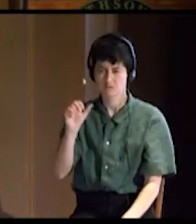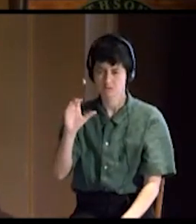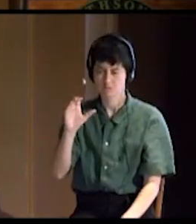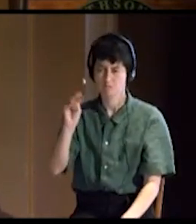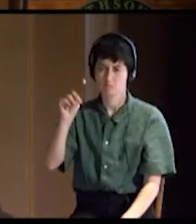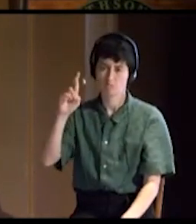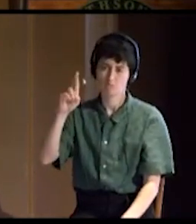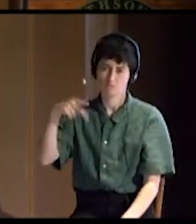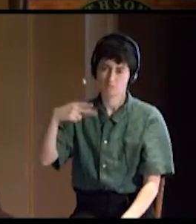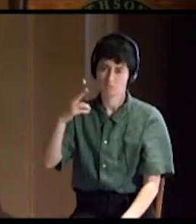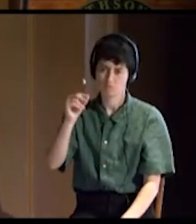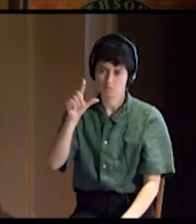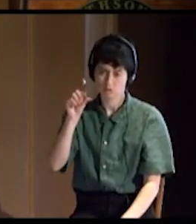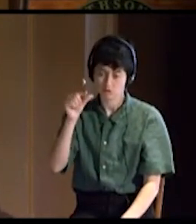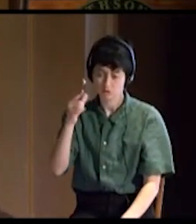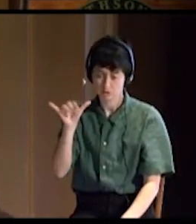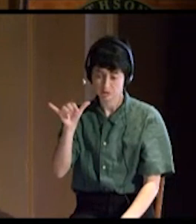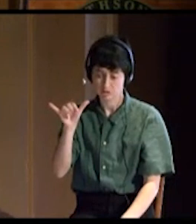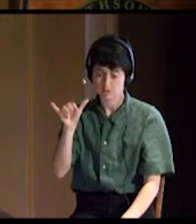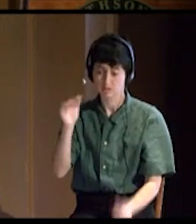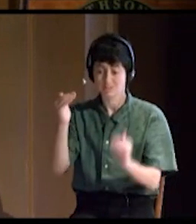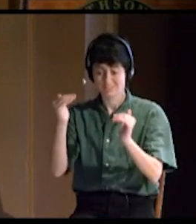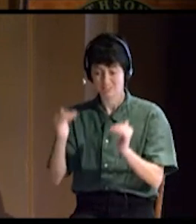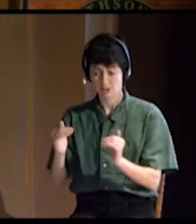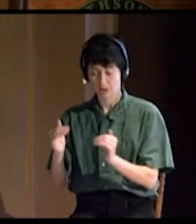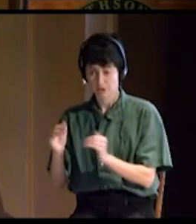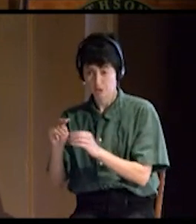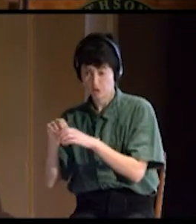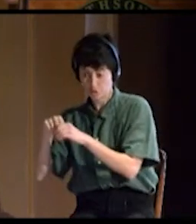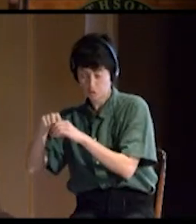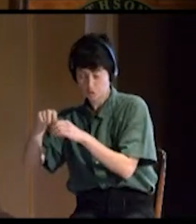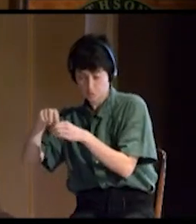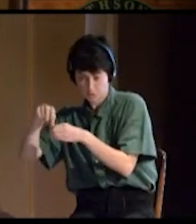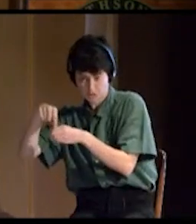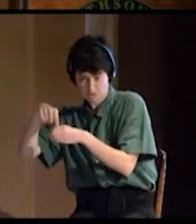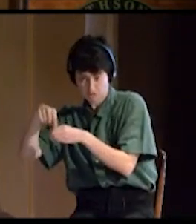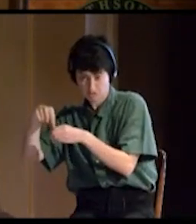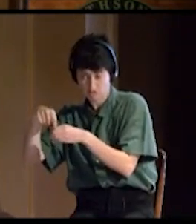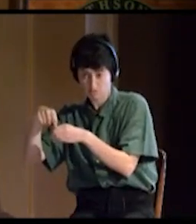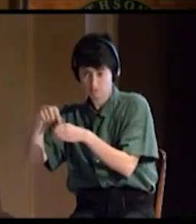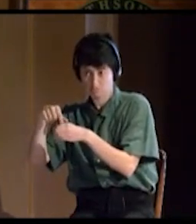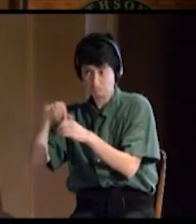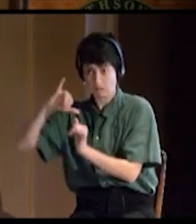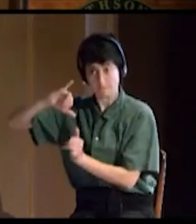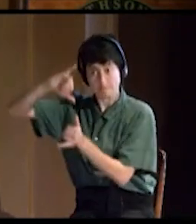Was the story the same? No, in fact, it was not. And here we see that the solitary flower